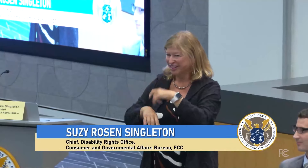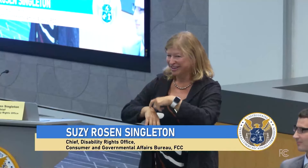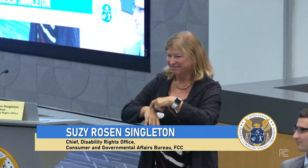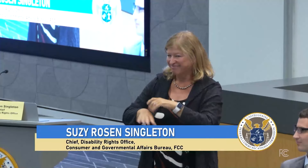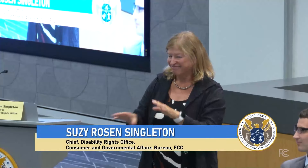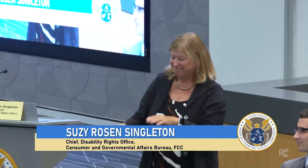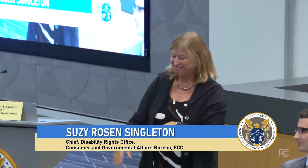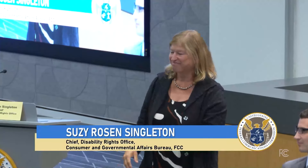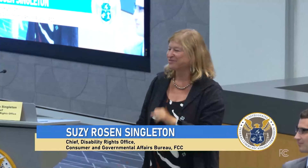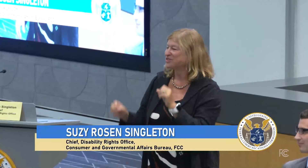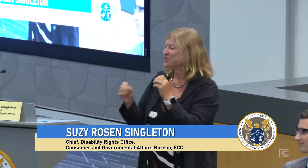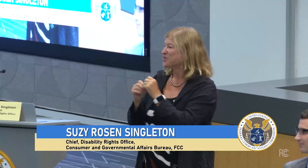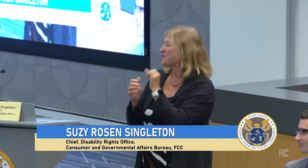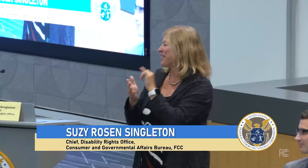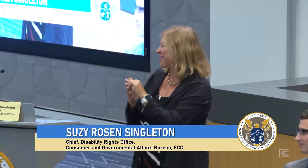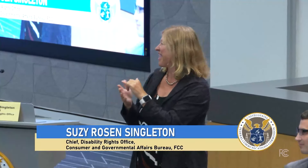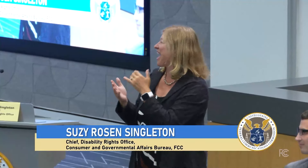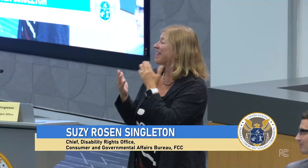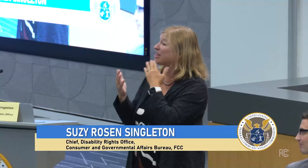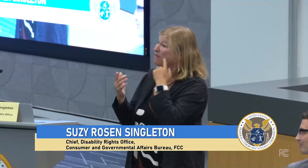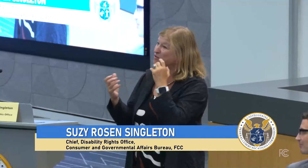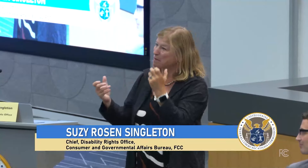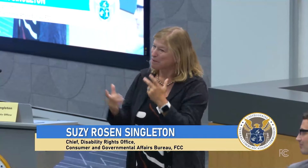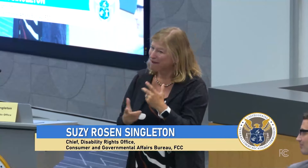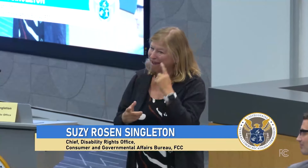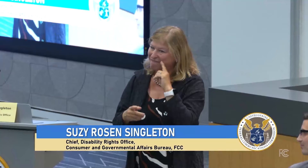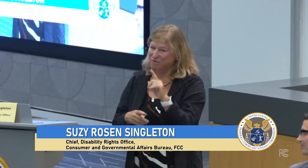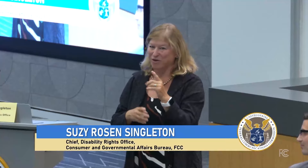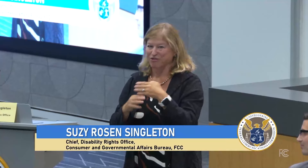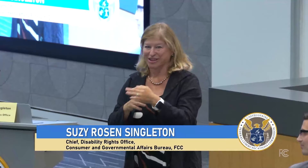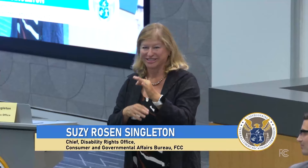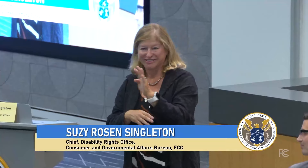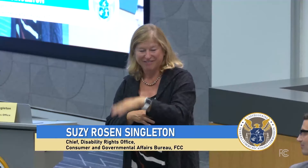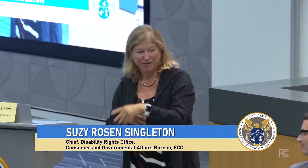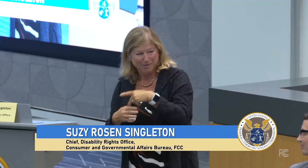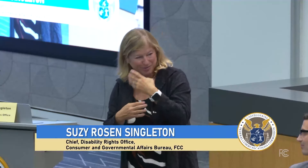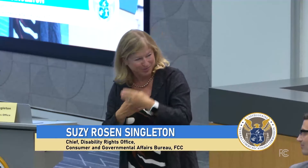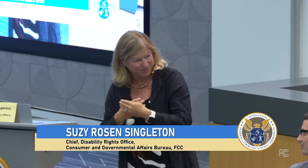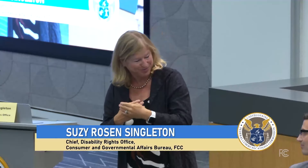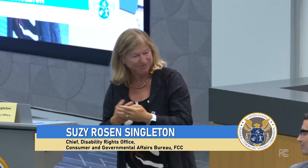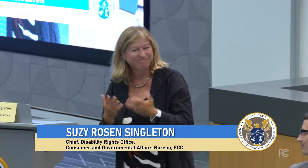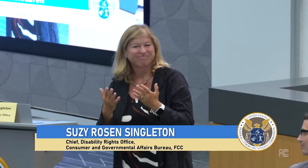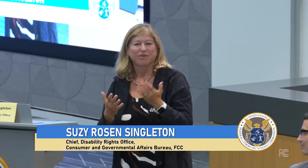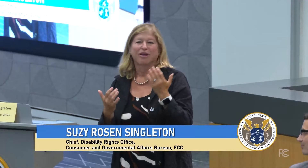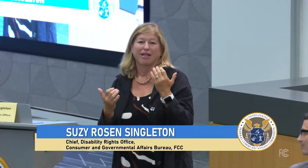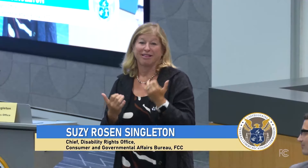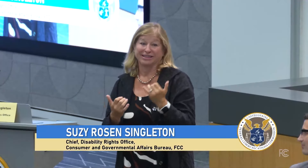20 WE WILL HAVE AN OPPORTUNITY FOR YOU TO GO ABOUT THE ROOM, MINGLE, TAKE A LOOK AT THE EXHIBITS.